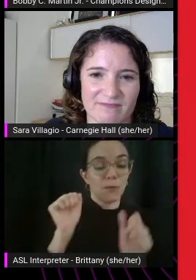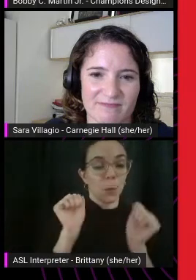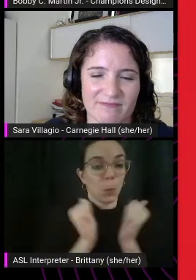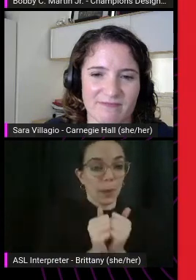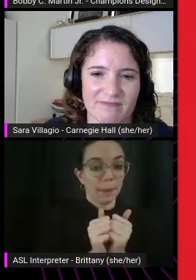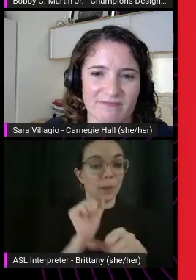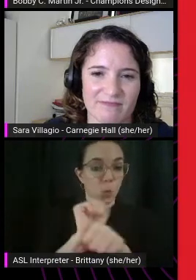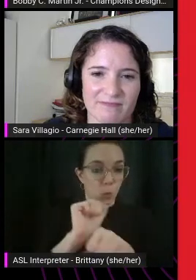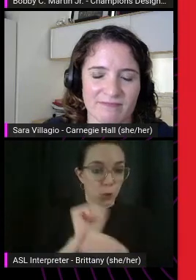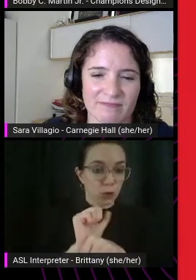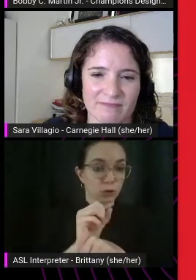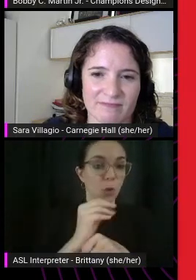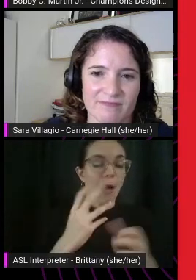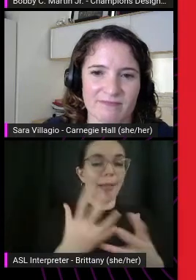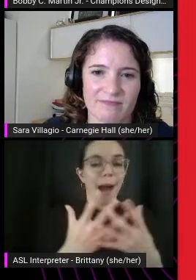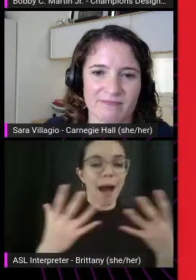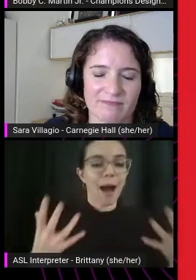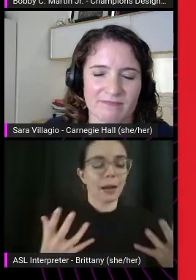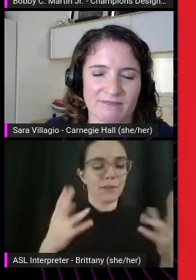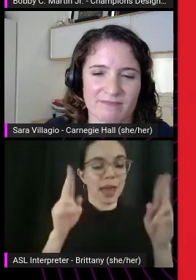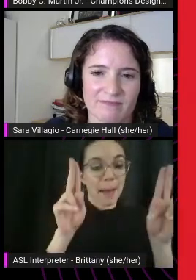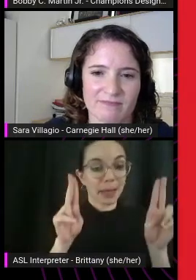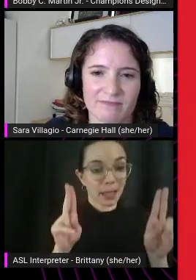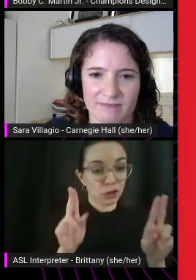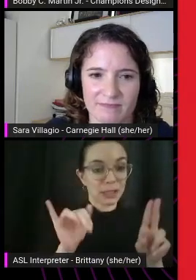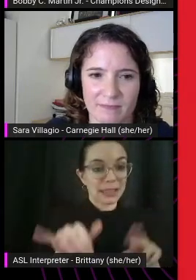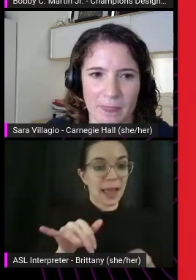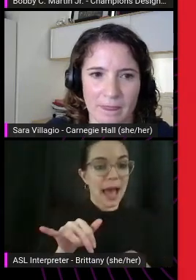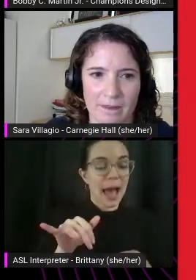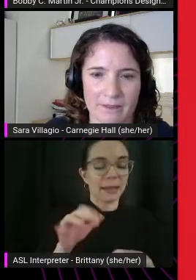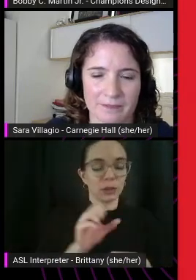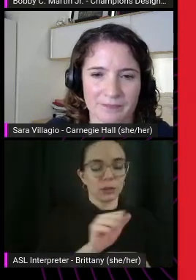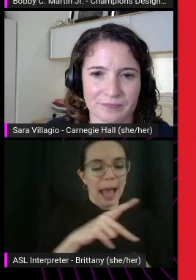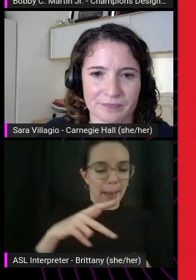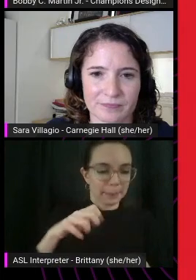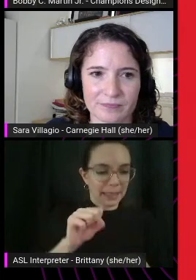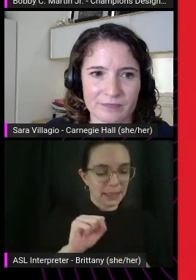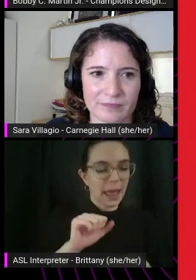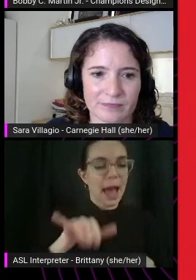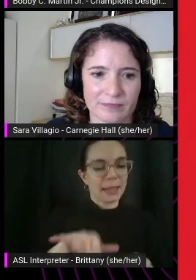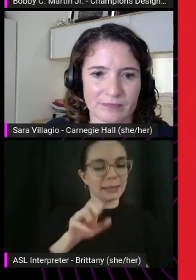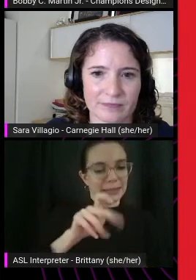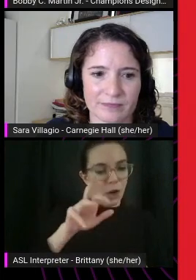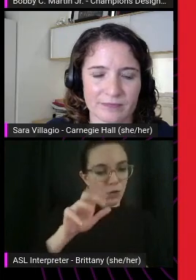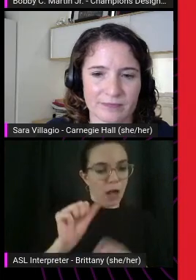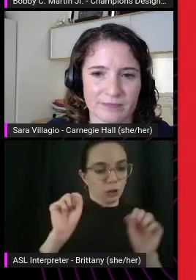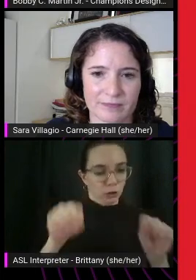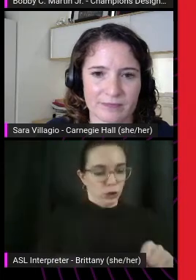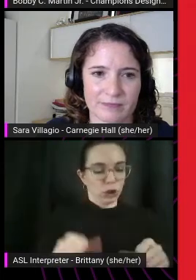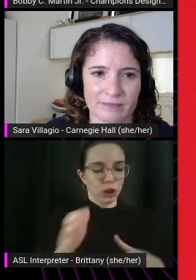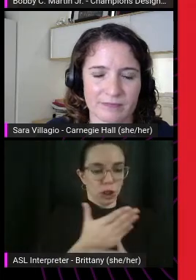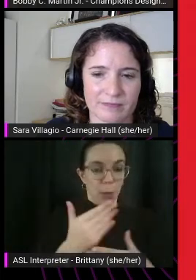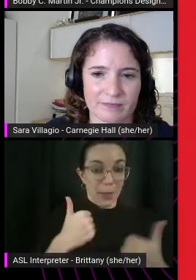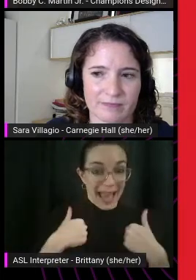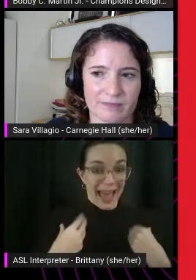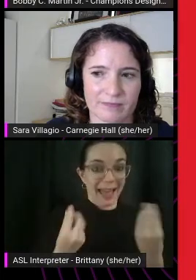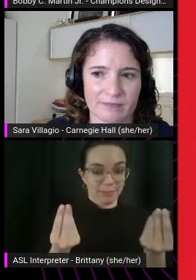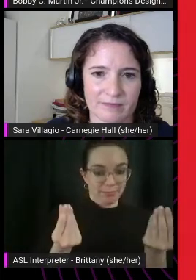So, in a lot of the applications that Sara was able to share, we had the actual physical pieces. And so we pinned them up on our